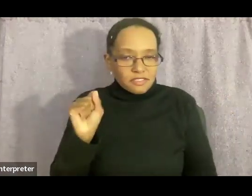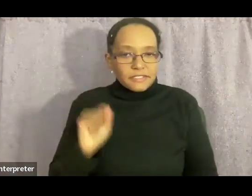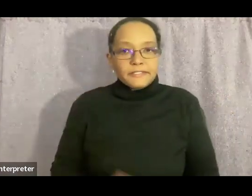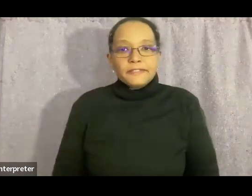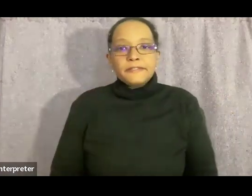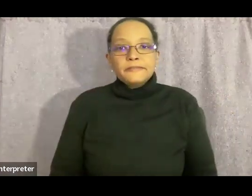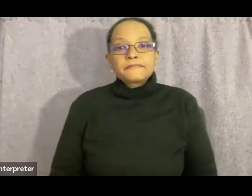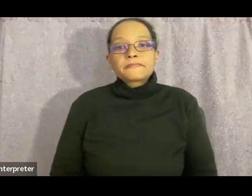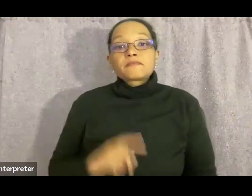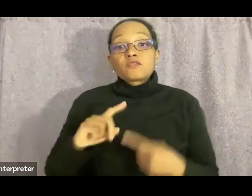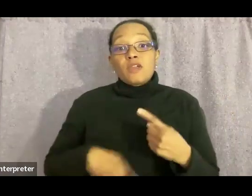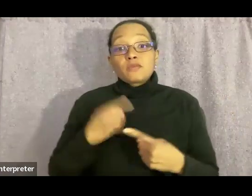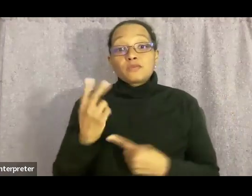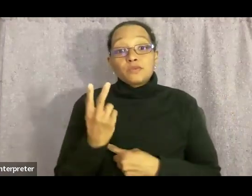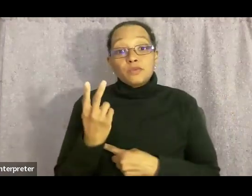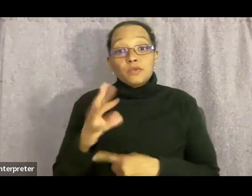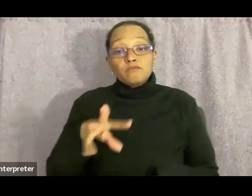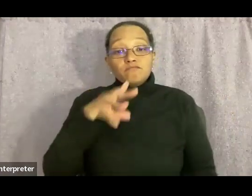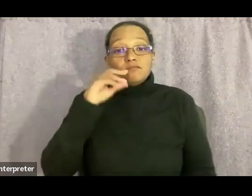Breathing in and out.